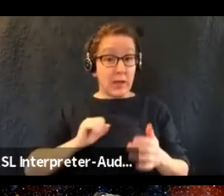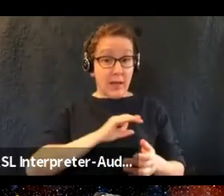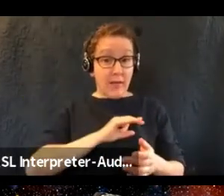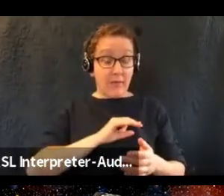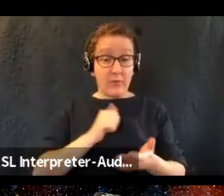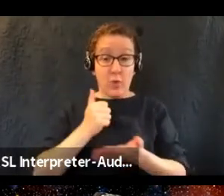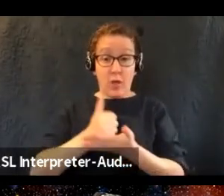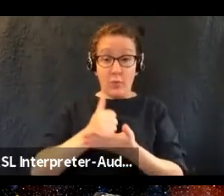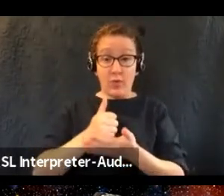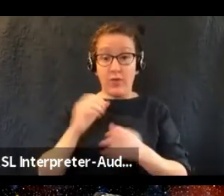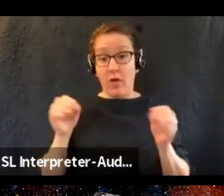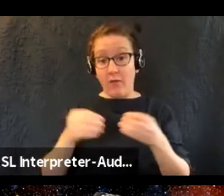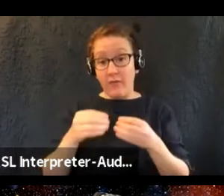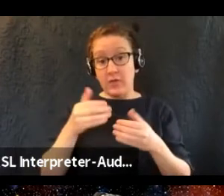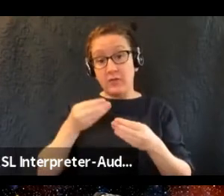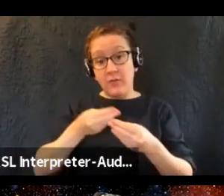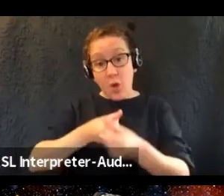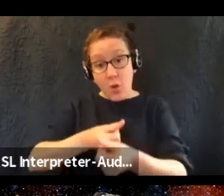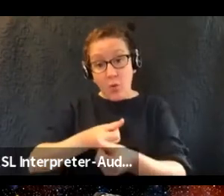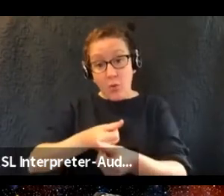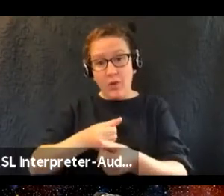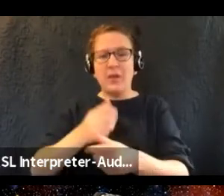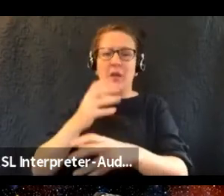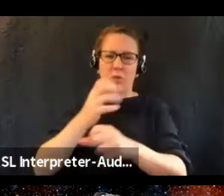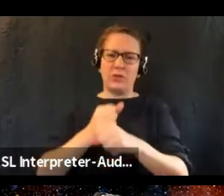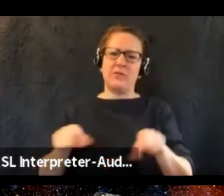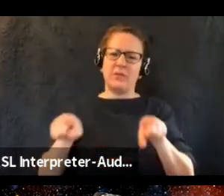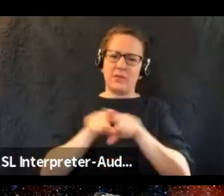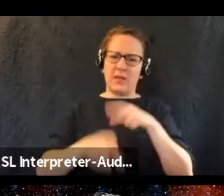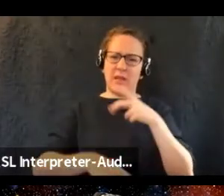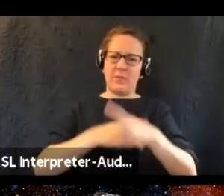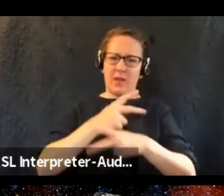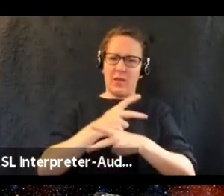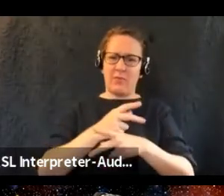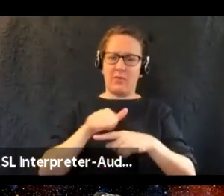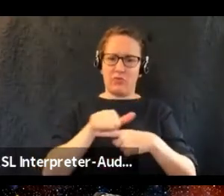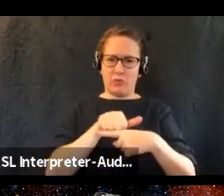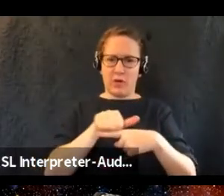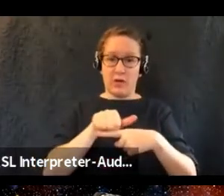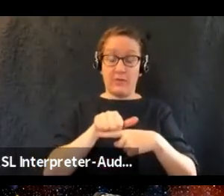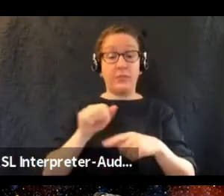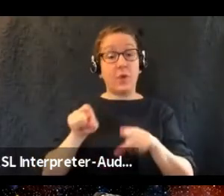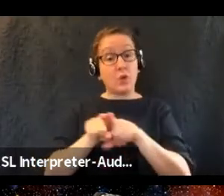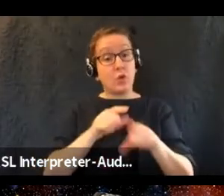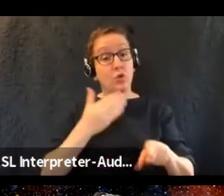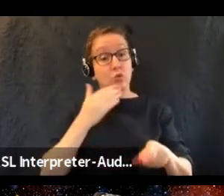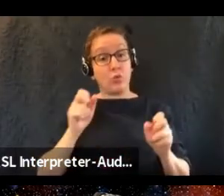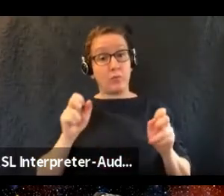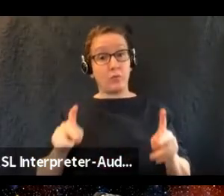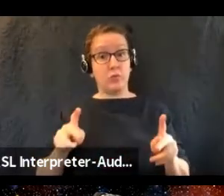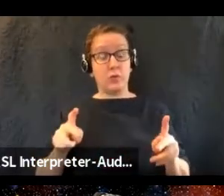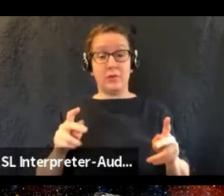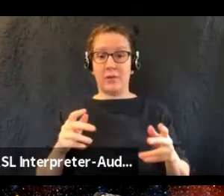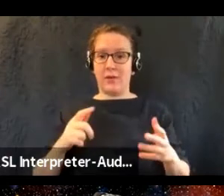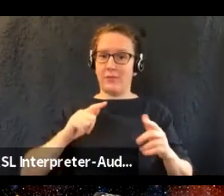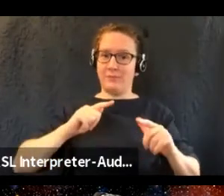ensuring they're receiving that same type of training. I think this is also a really good opportunity to have that dialogue back and forth where